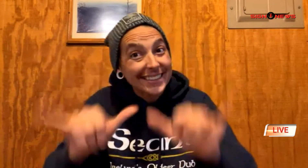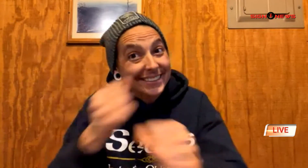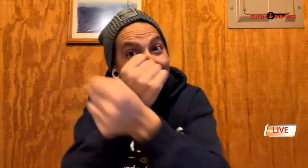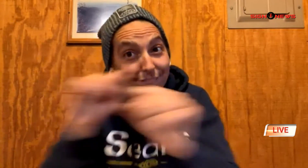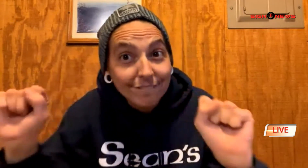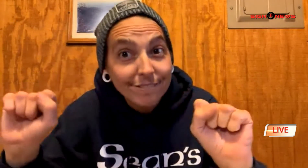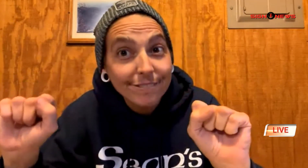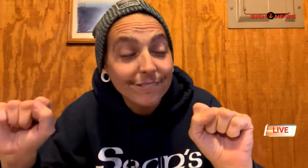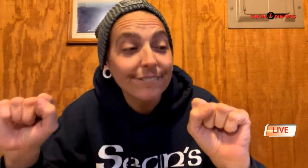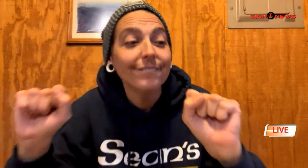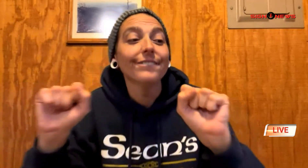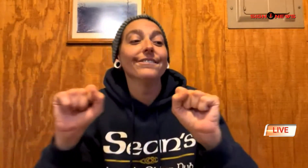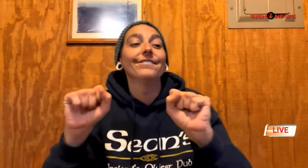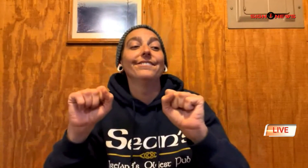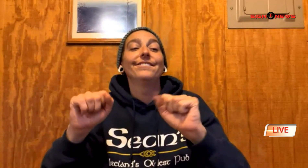safe good night